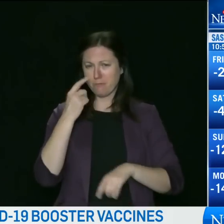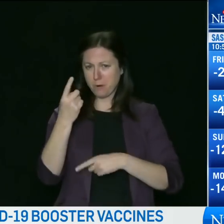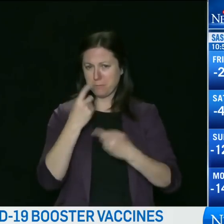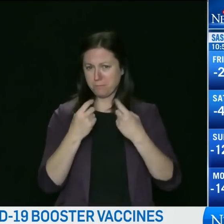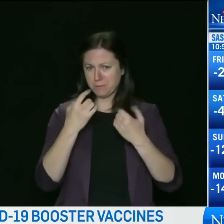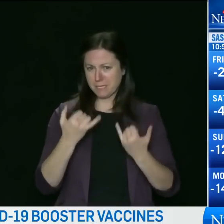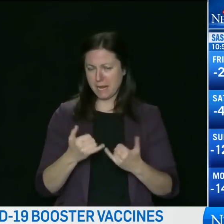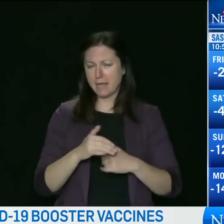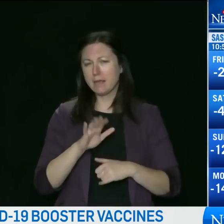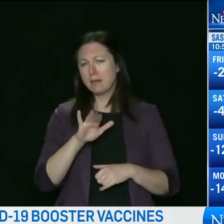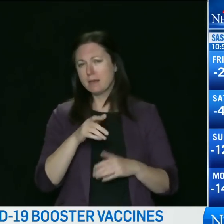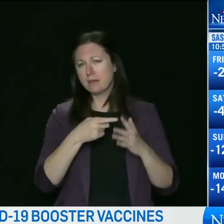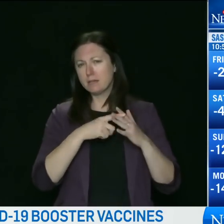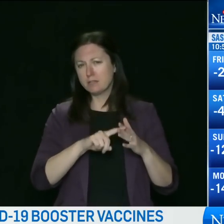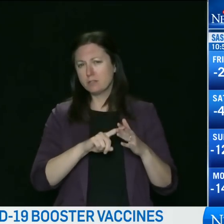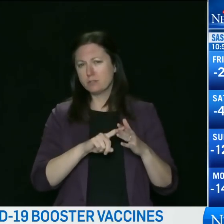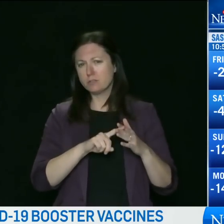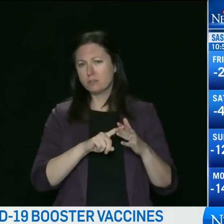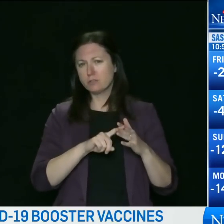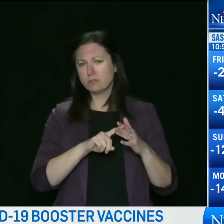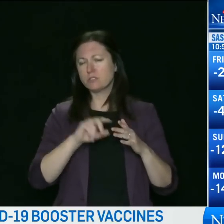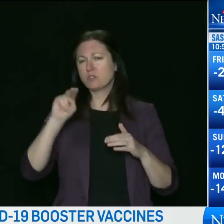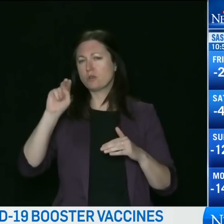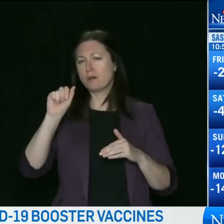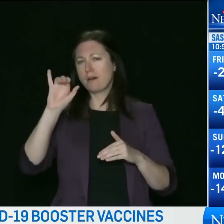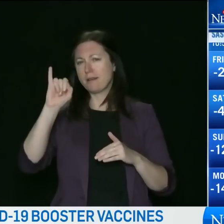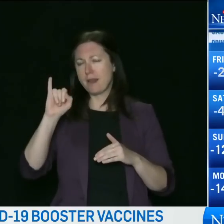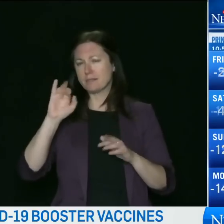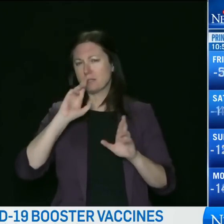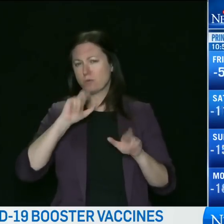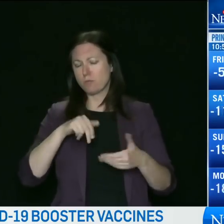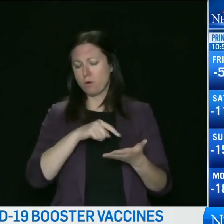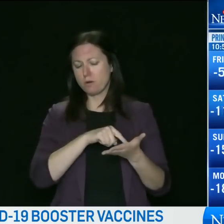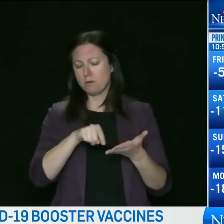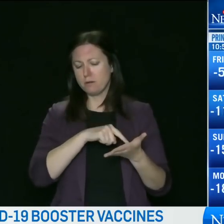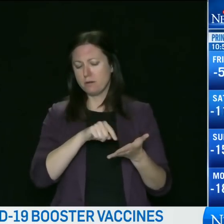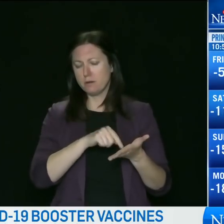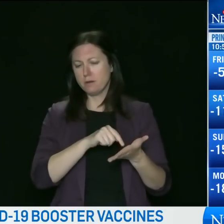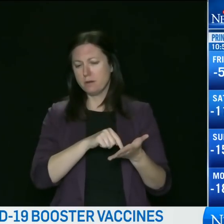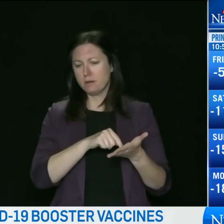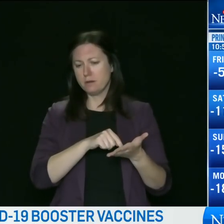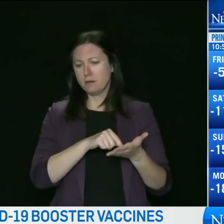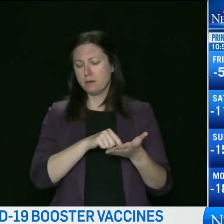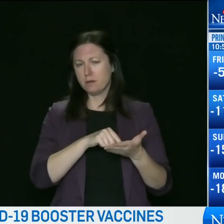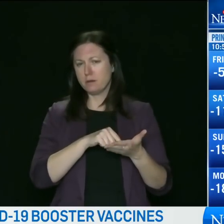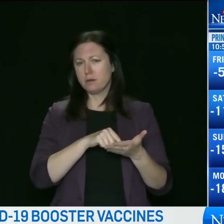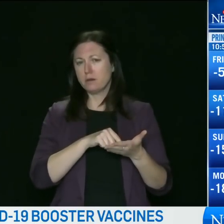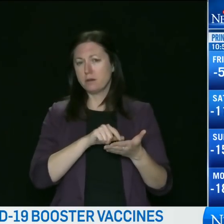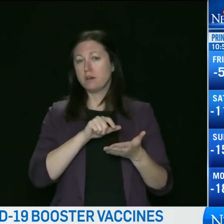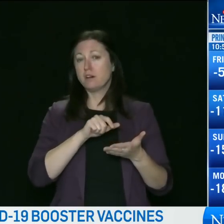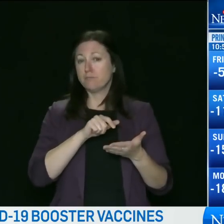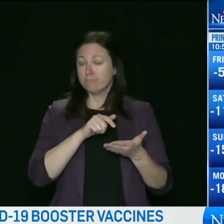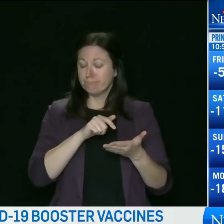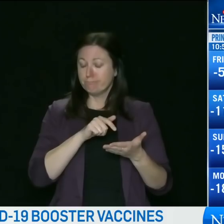PLEASE GO AHEAD. Reporter: THANKS FOR TAKING OUR QUESTIONS TODAY. I WANTED TO START BY ASKING YOU